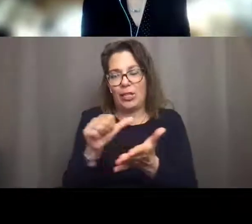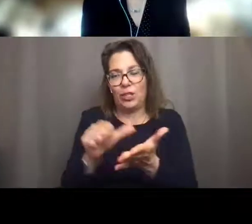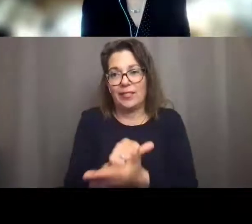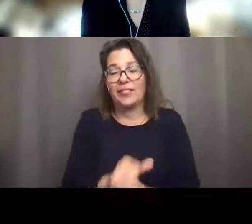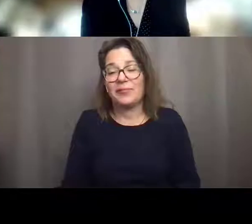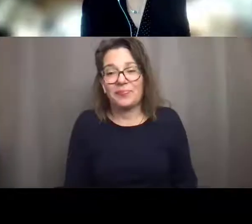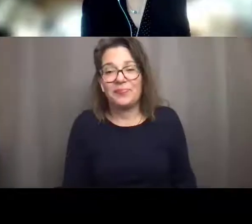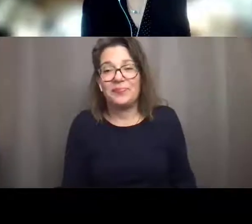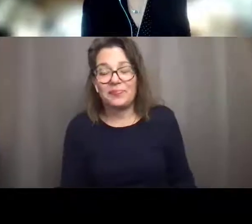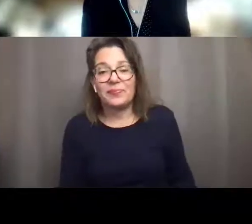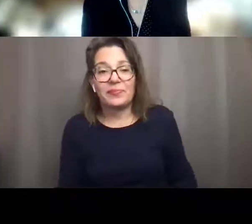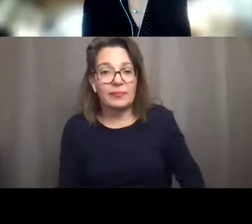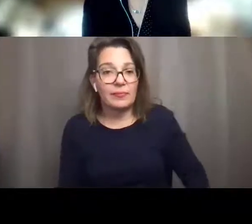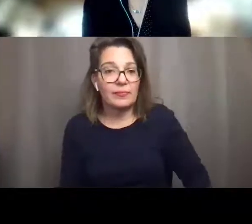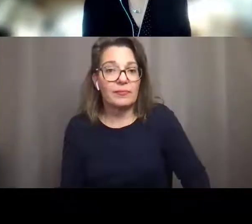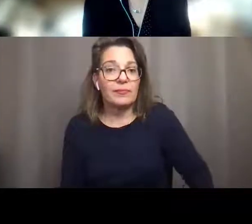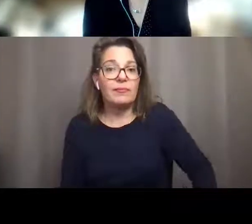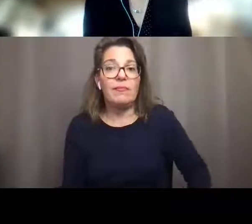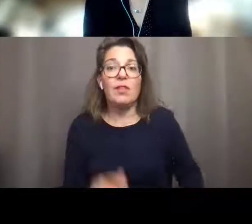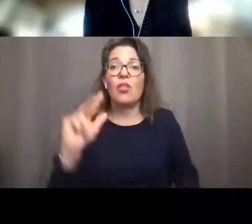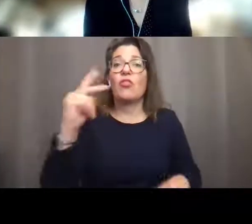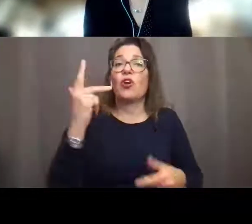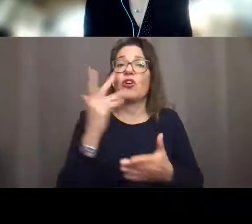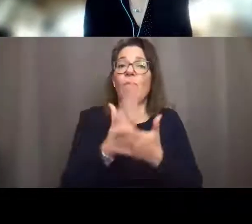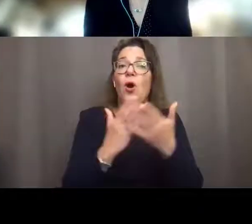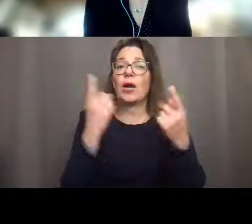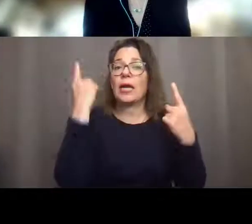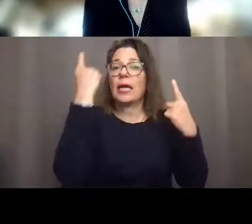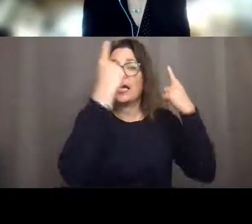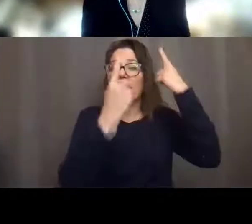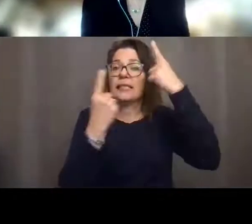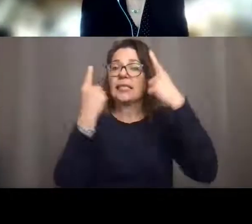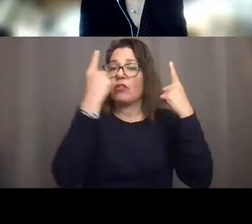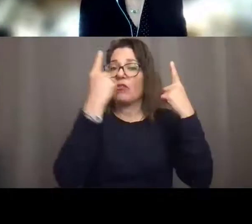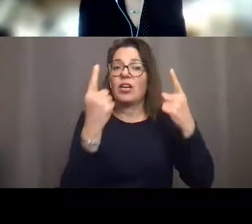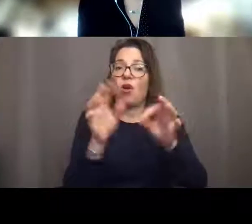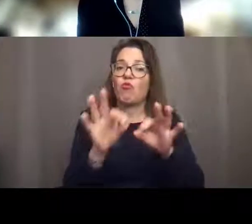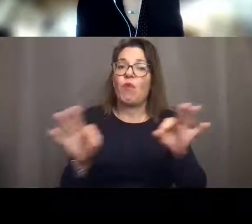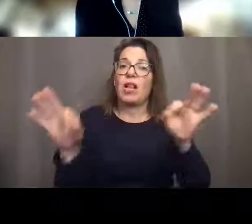Okay, so the third element is consideration of relevant biological variables, such as sex.